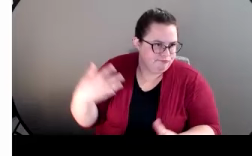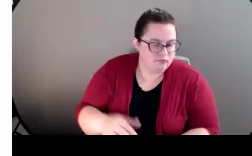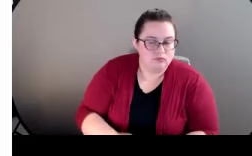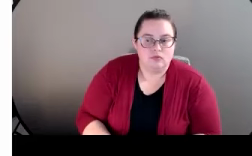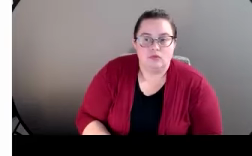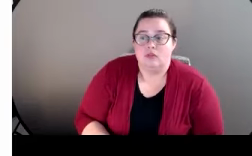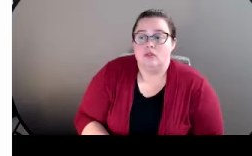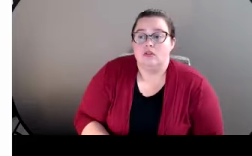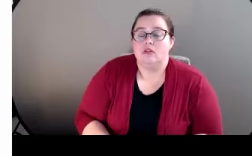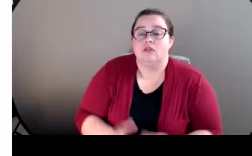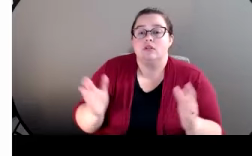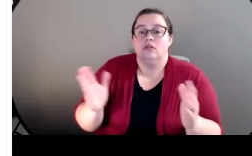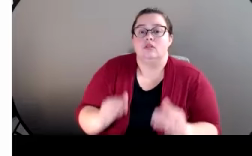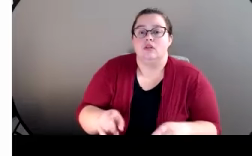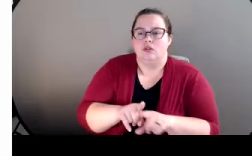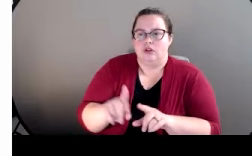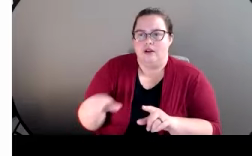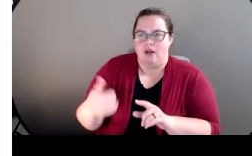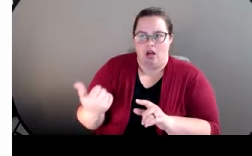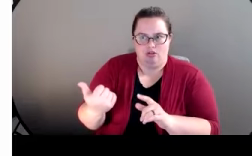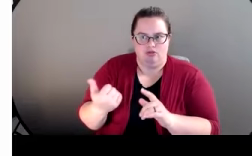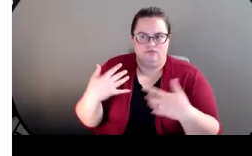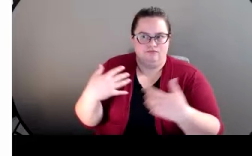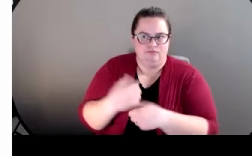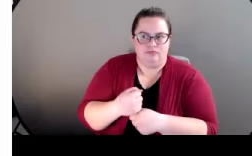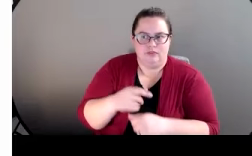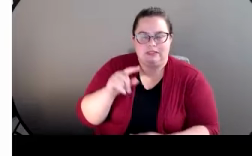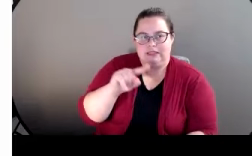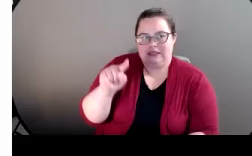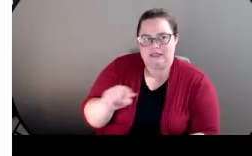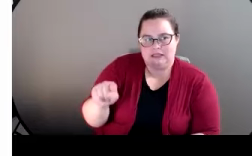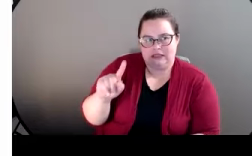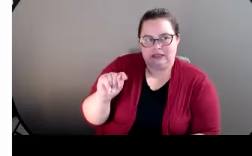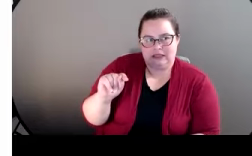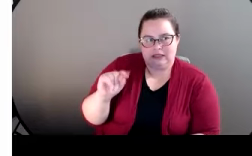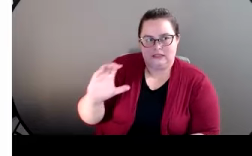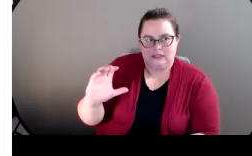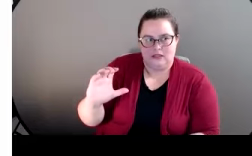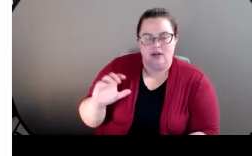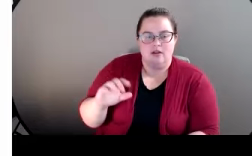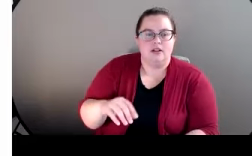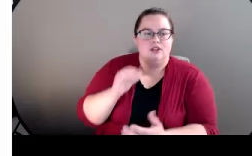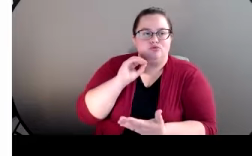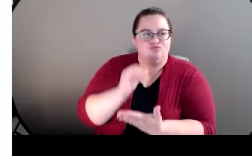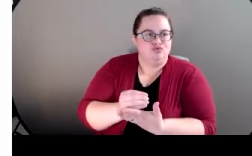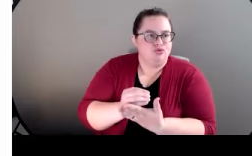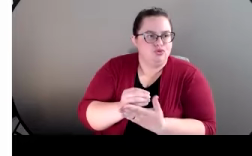We also have this other acronym, ZTC, that you may have heard of. This stands for zero Textbook cost.